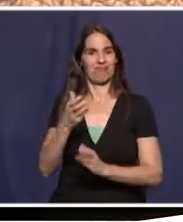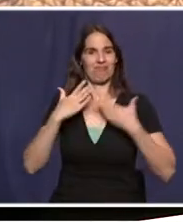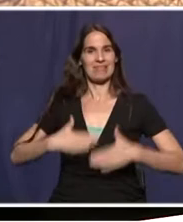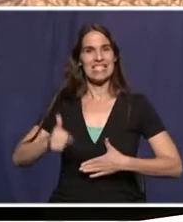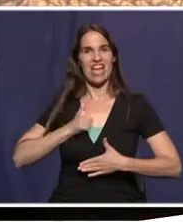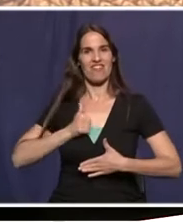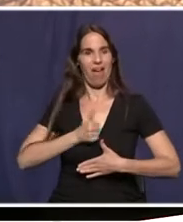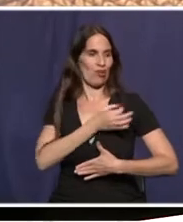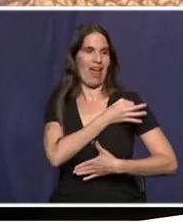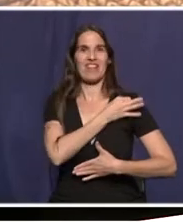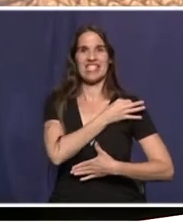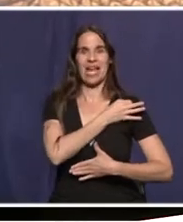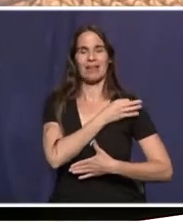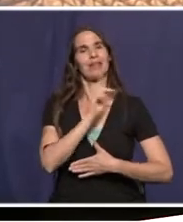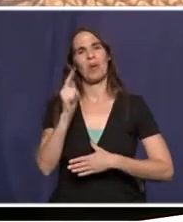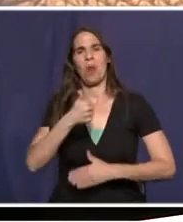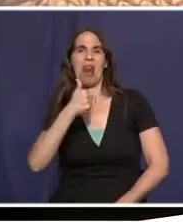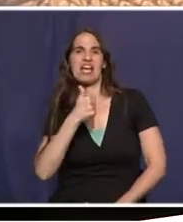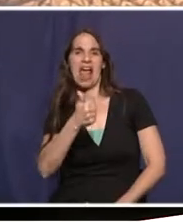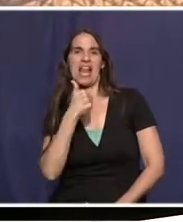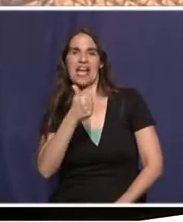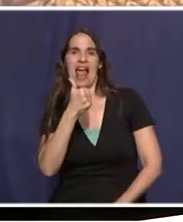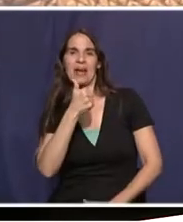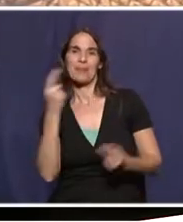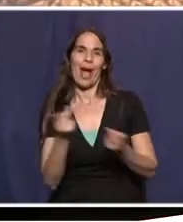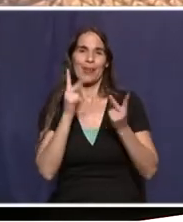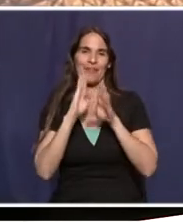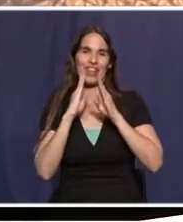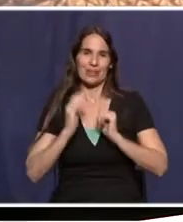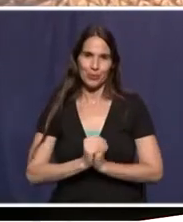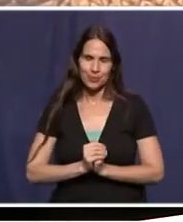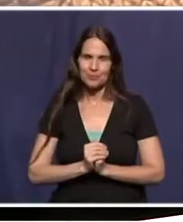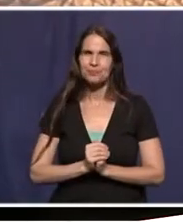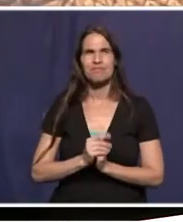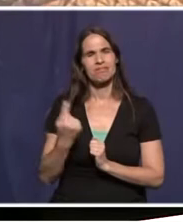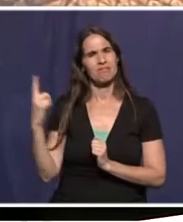I get likes easily. On the way here I thought about it, this rally,